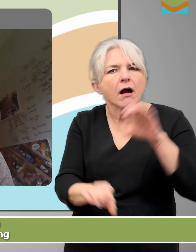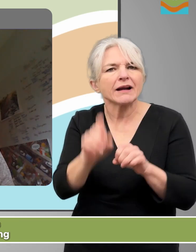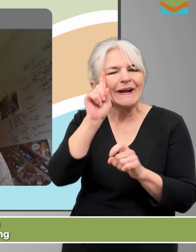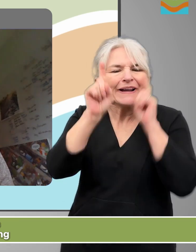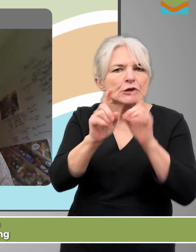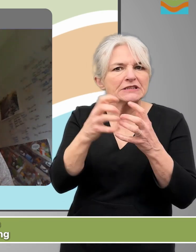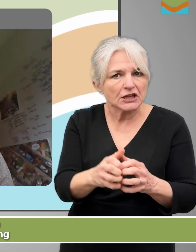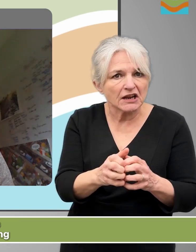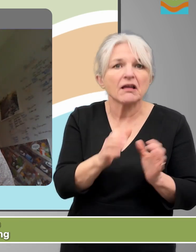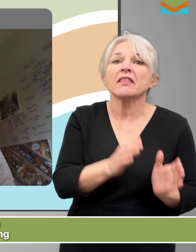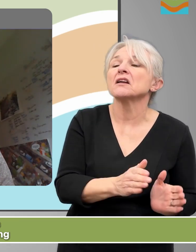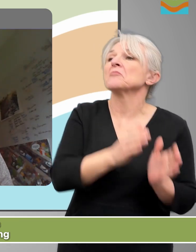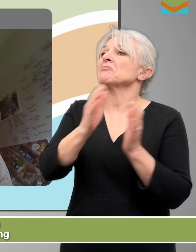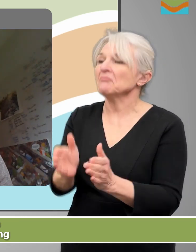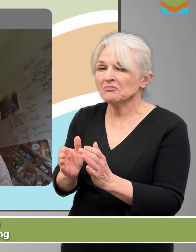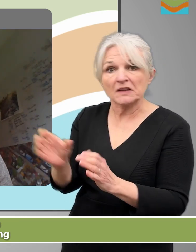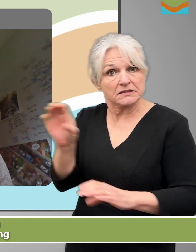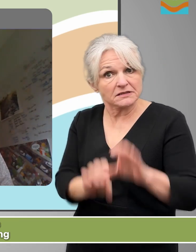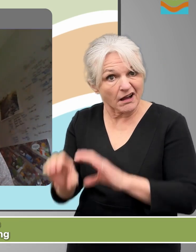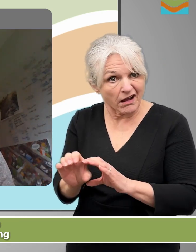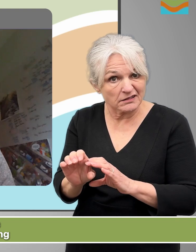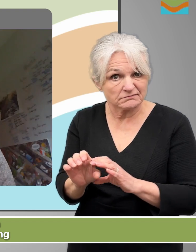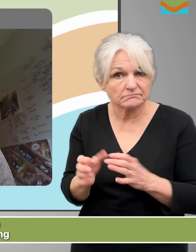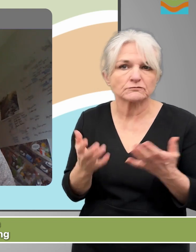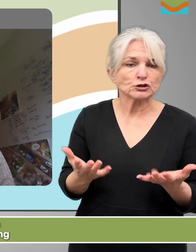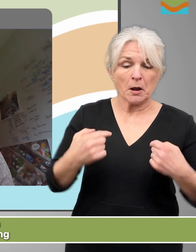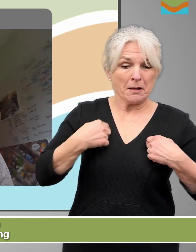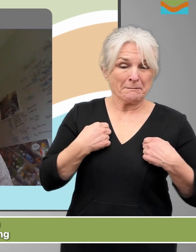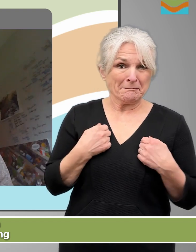And all I do is concerns the subsurface and making